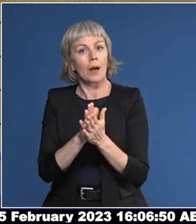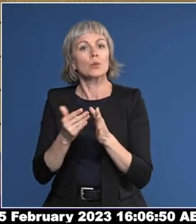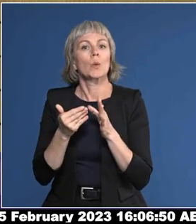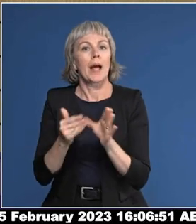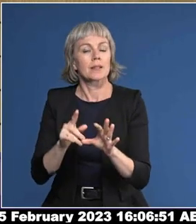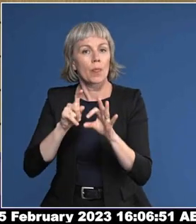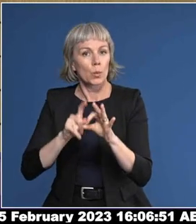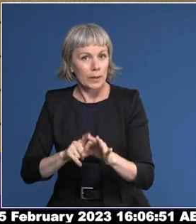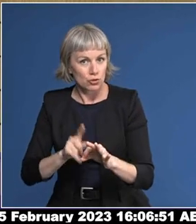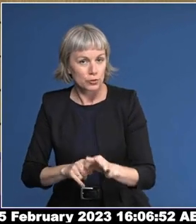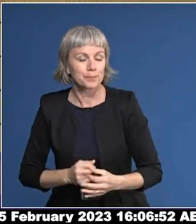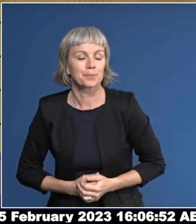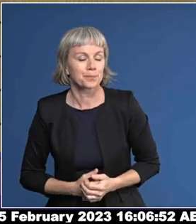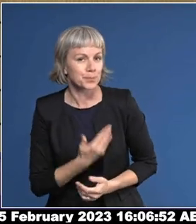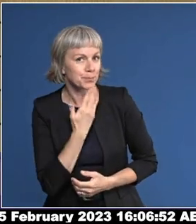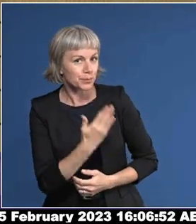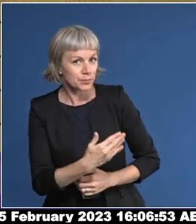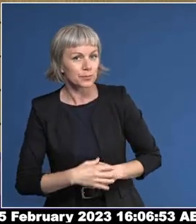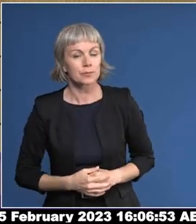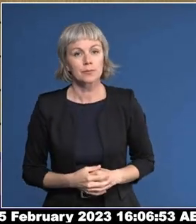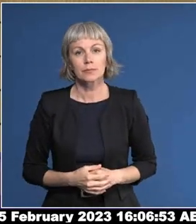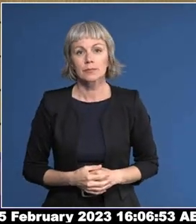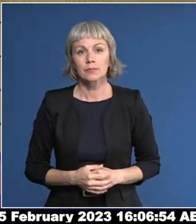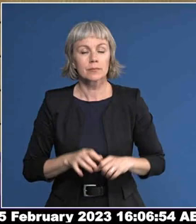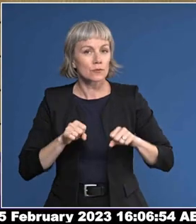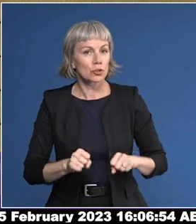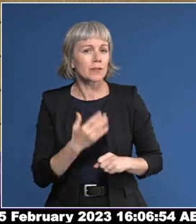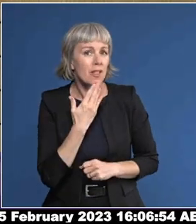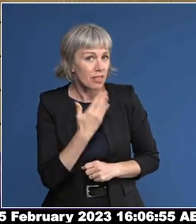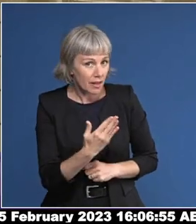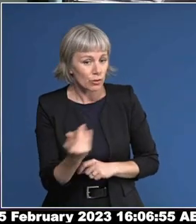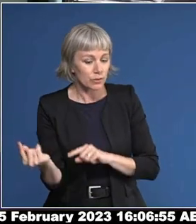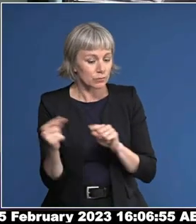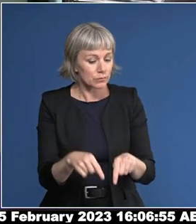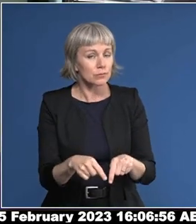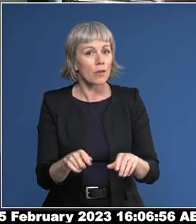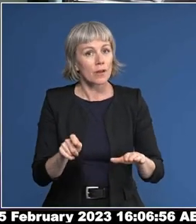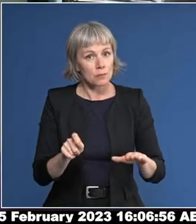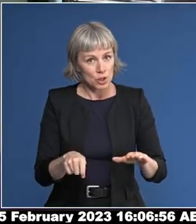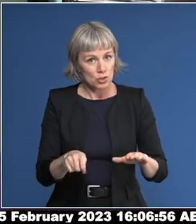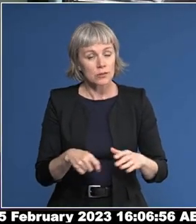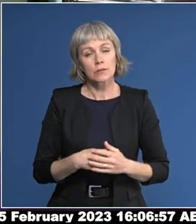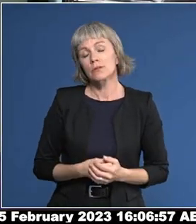COMMISSIONER McEWIN: Thank you. CHAIR: Thank you very much, Ms Leigh, for coming to the Commission. MS LEIGH: Thank you. Thank you for your evidence this afternoon.